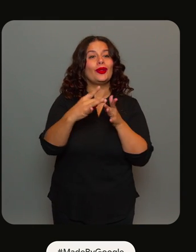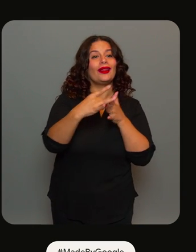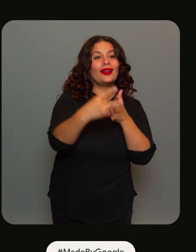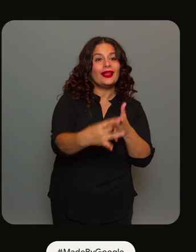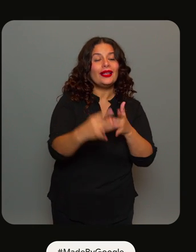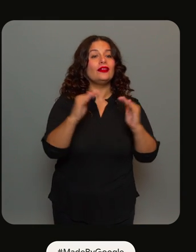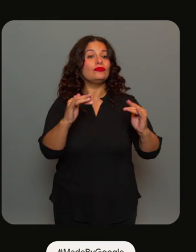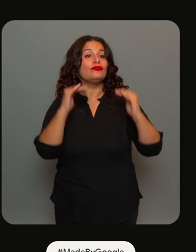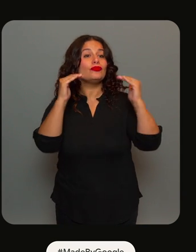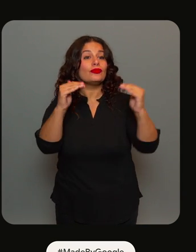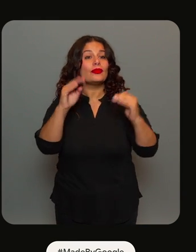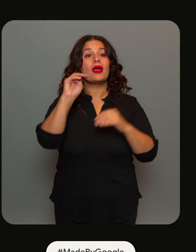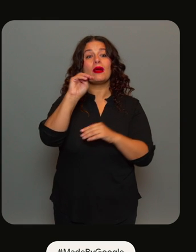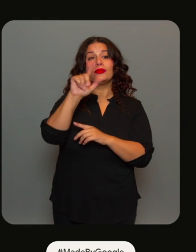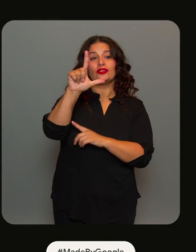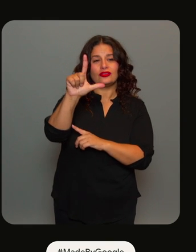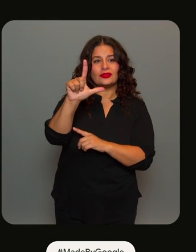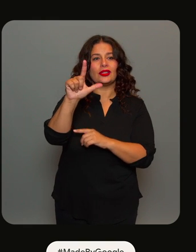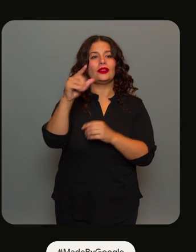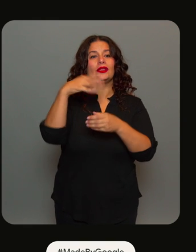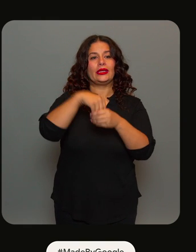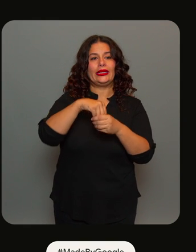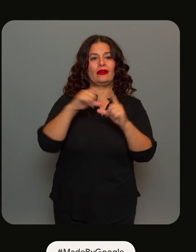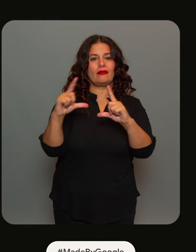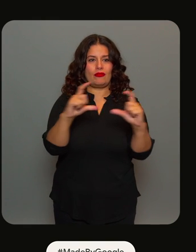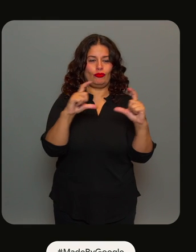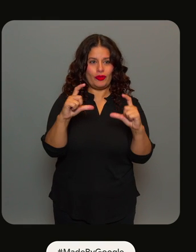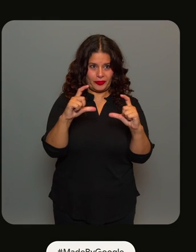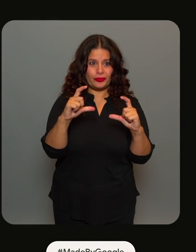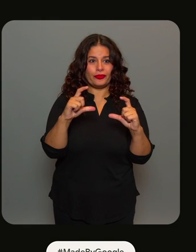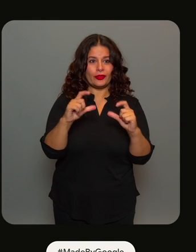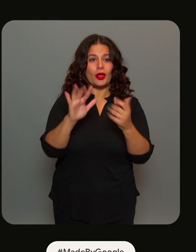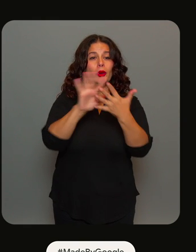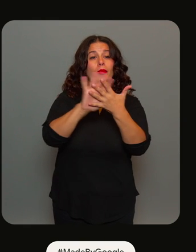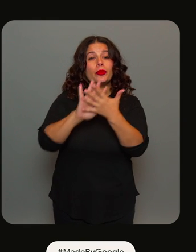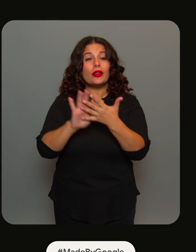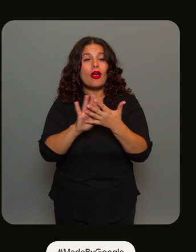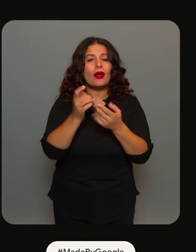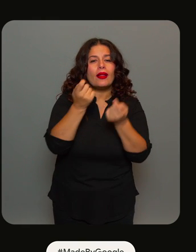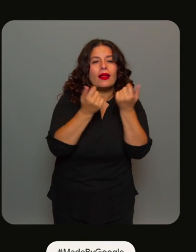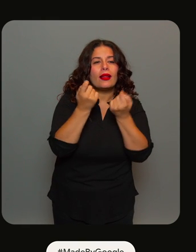learning approach to remove even more blur in even more photos,